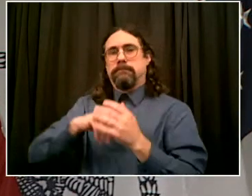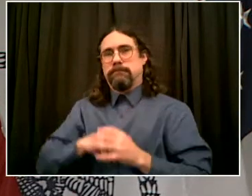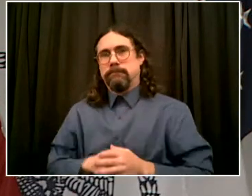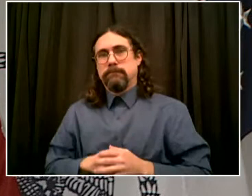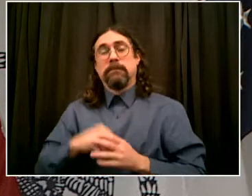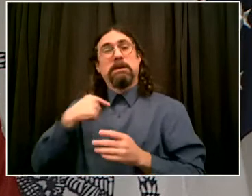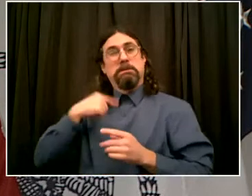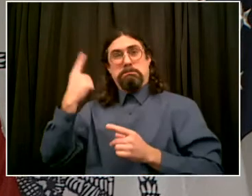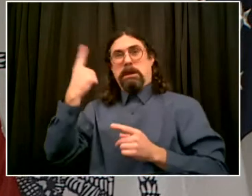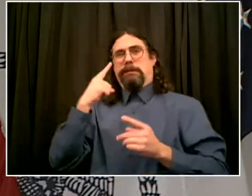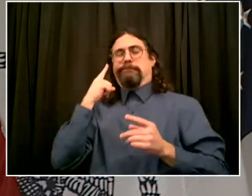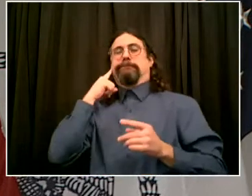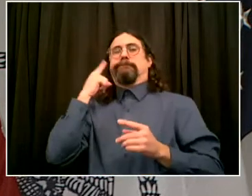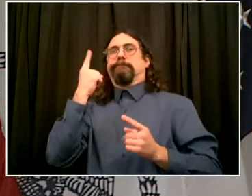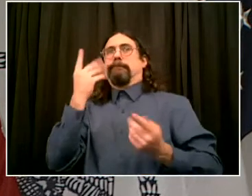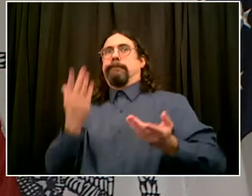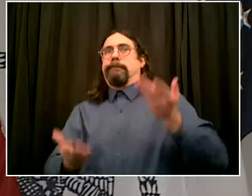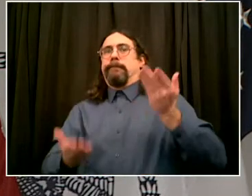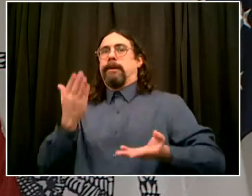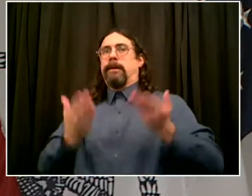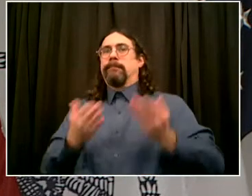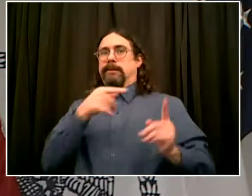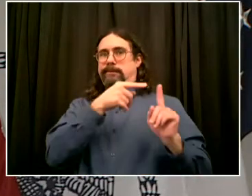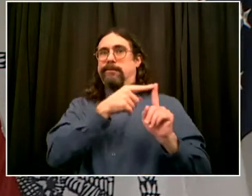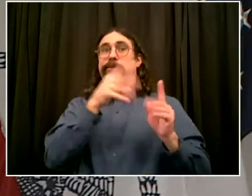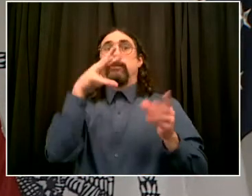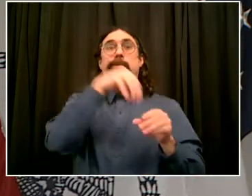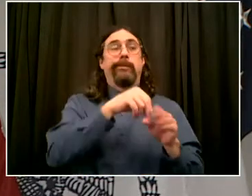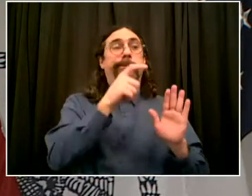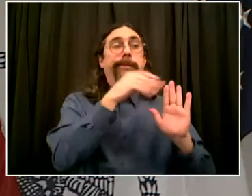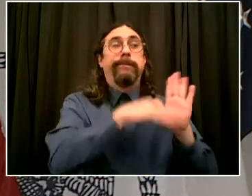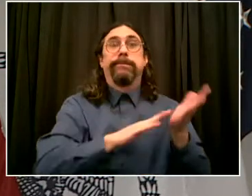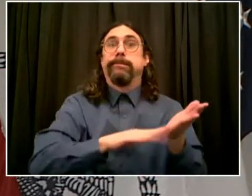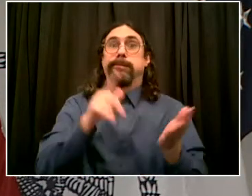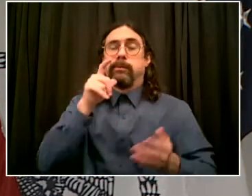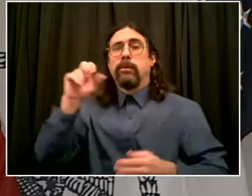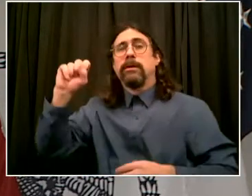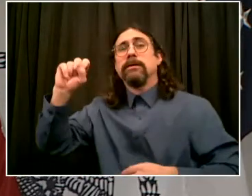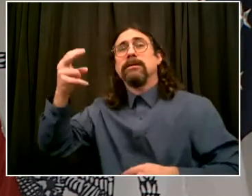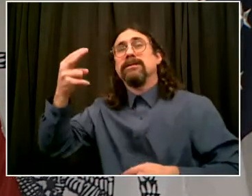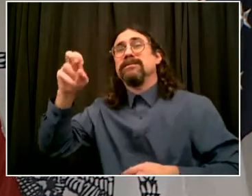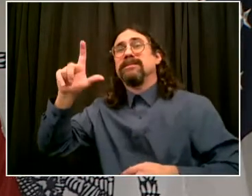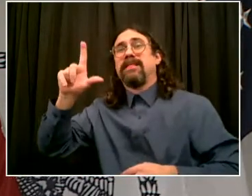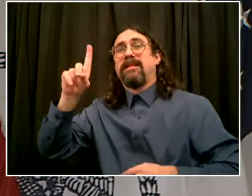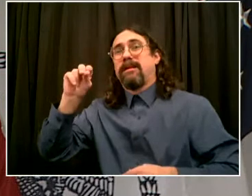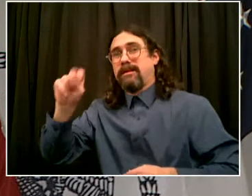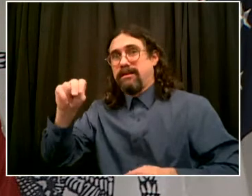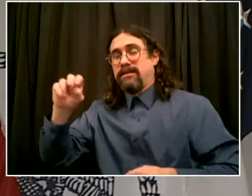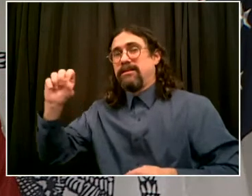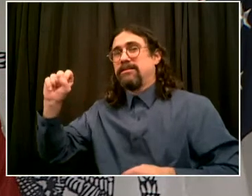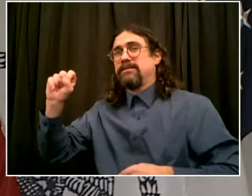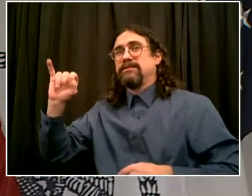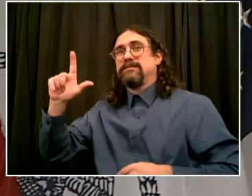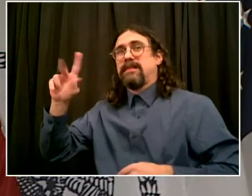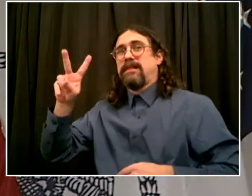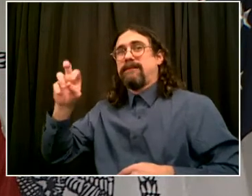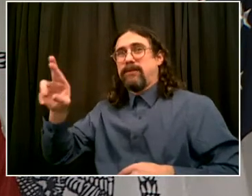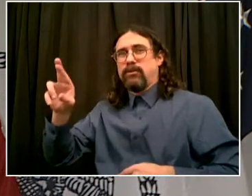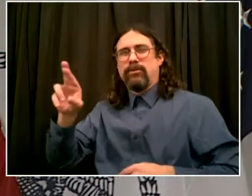HOW WOULD YOU REACT TO THAT IF HE WERE TO DO THAT? I CAN'T MAKE HEADS OR TAILS OF WHAT THE E PRESIDENT IS UP TO WITH PARDONS. IT SEEEES MKLIE E A